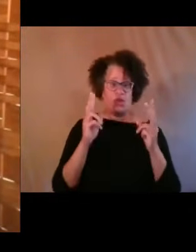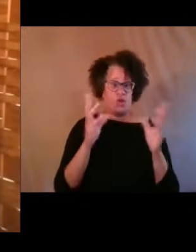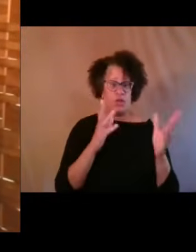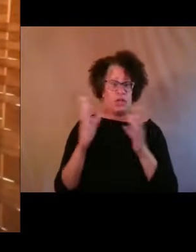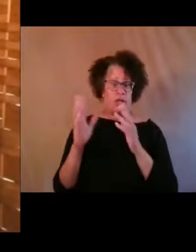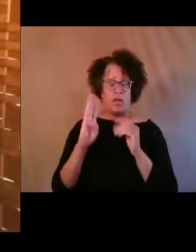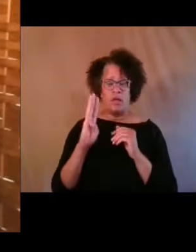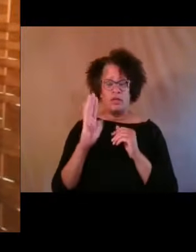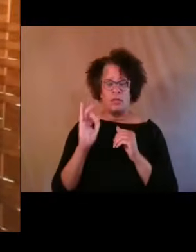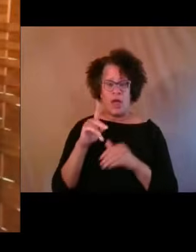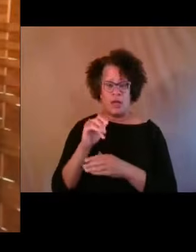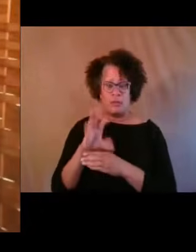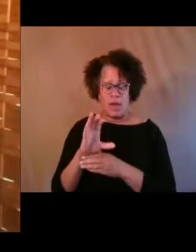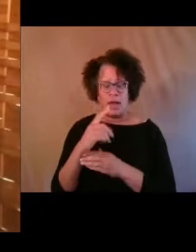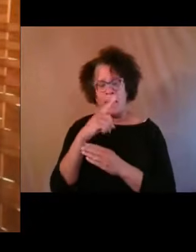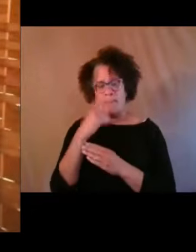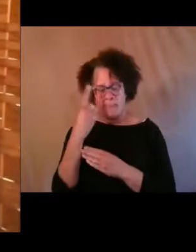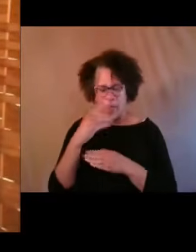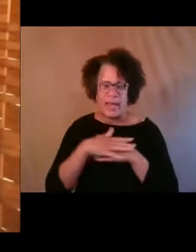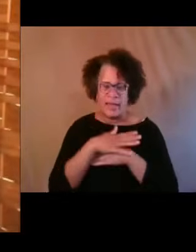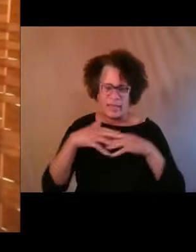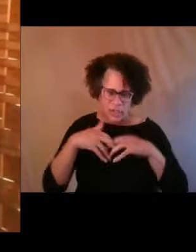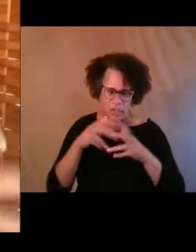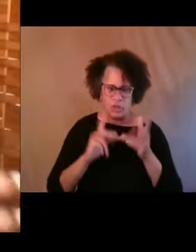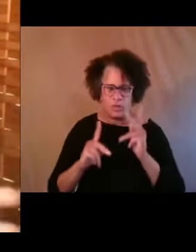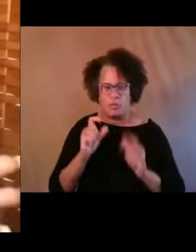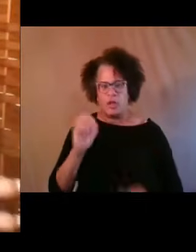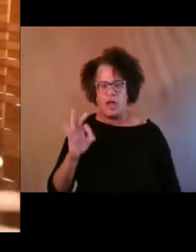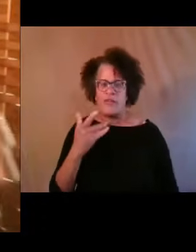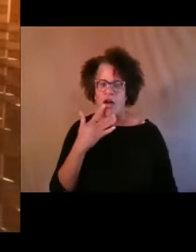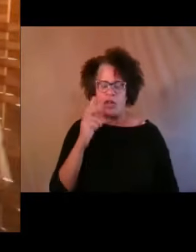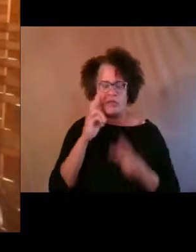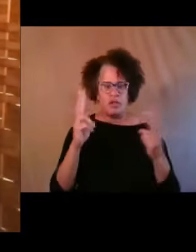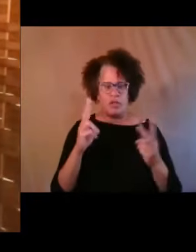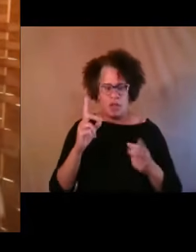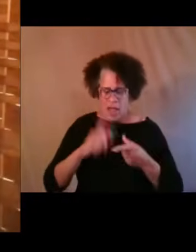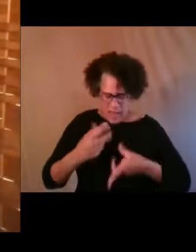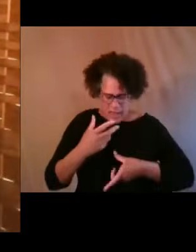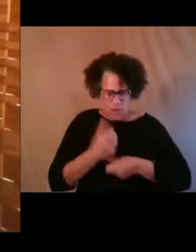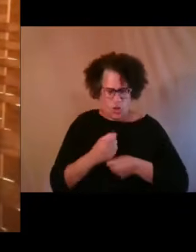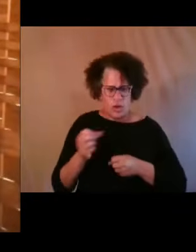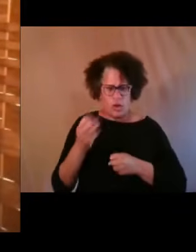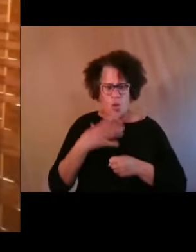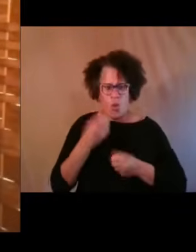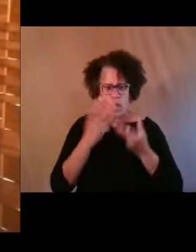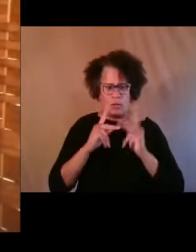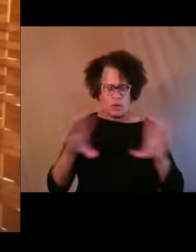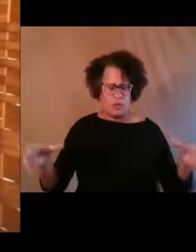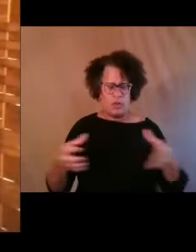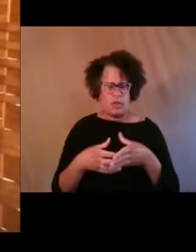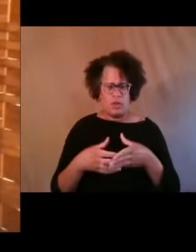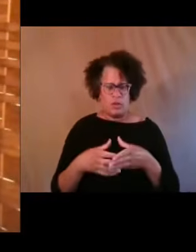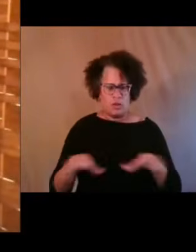Black, indigenous, people of color have seen is that I can't trust when white folks get together to do what they said they're going to do, especially getting their folks.